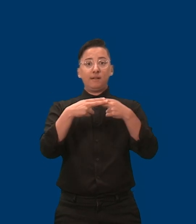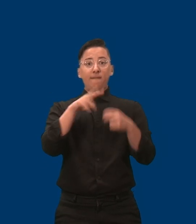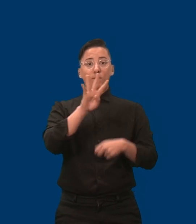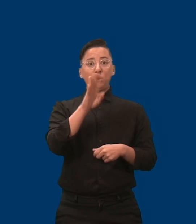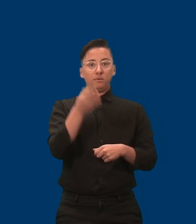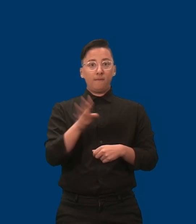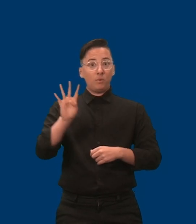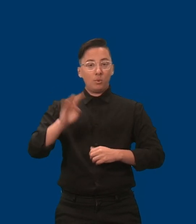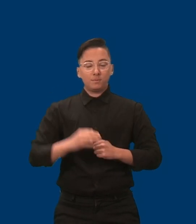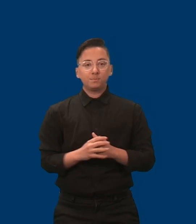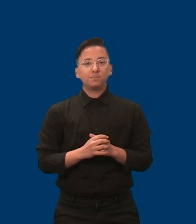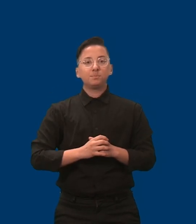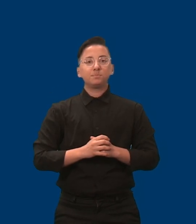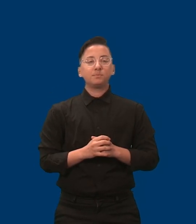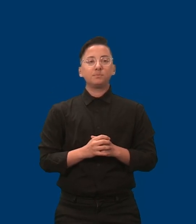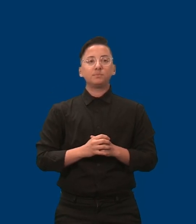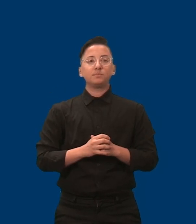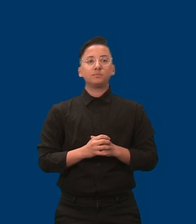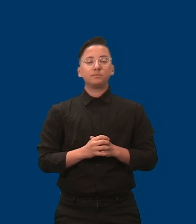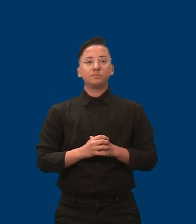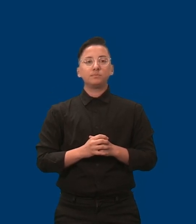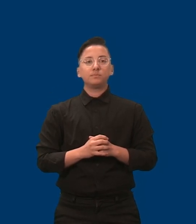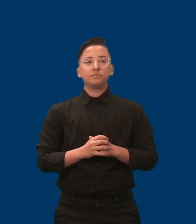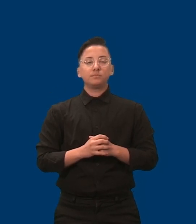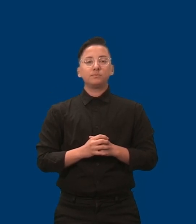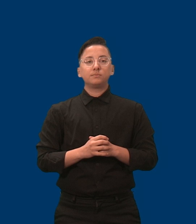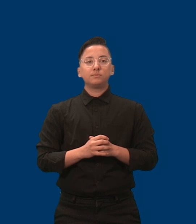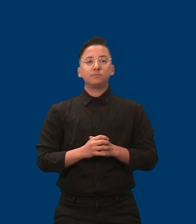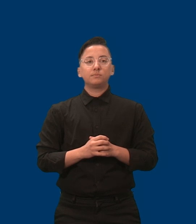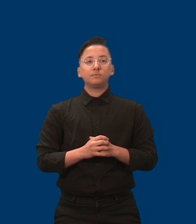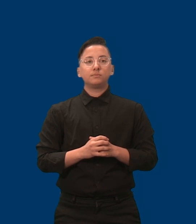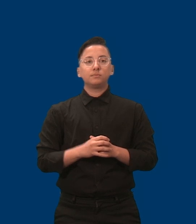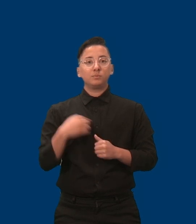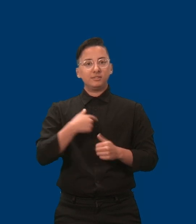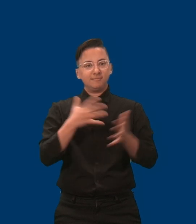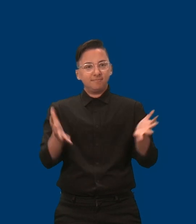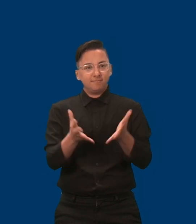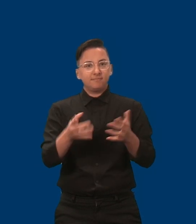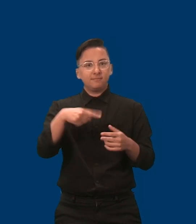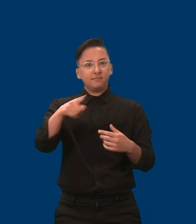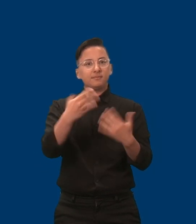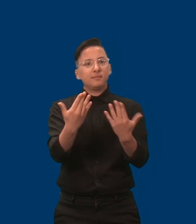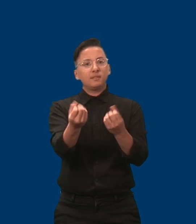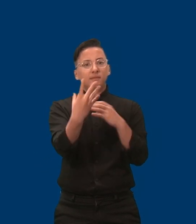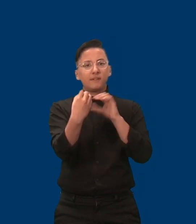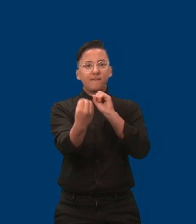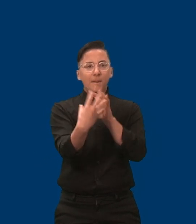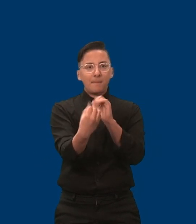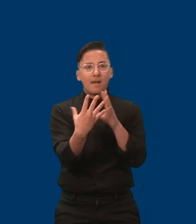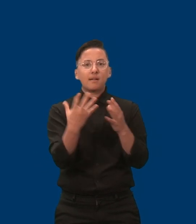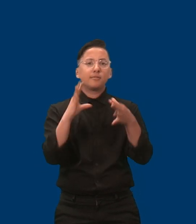You are encouraged to provide feedback and comments via our event survey.